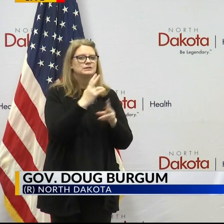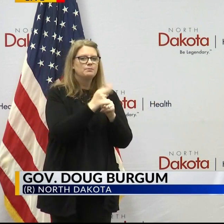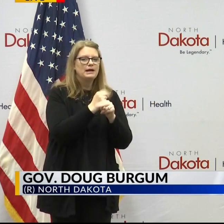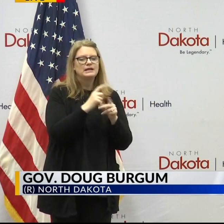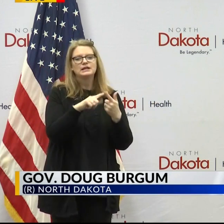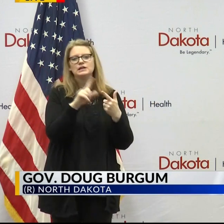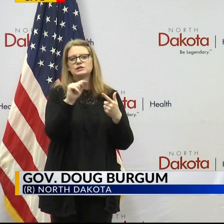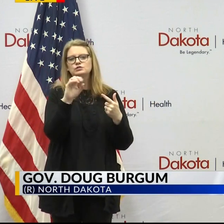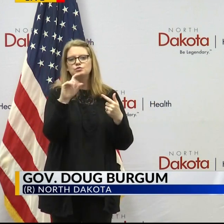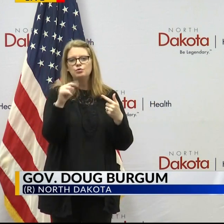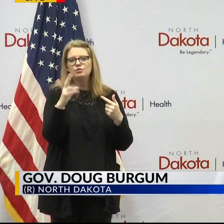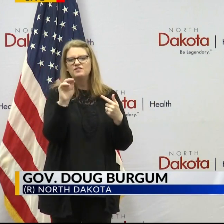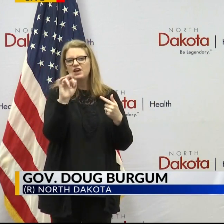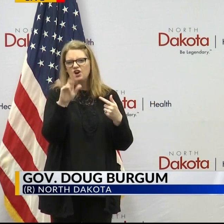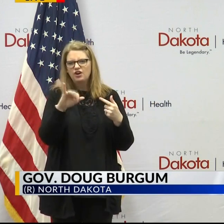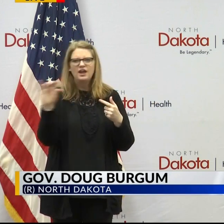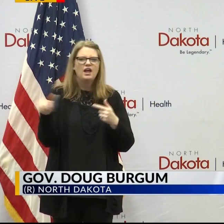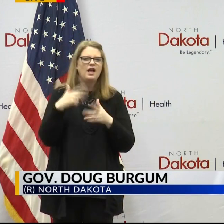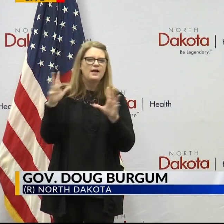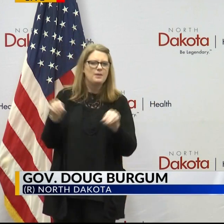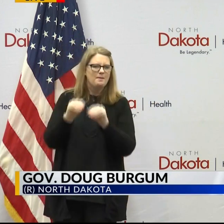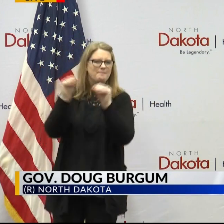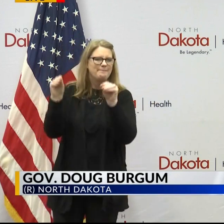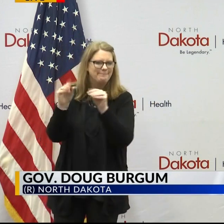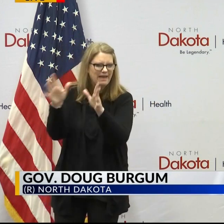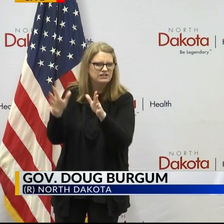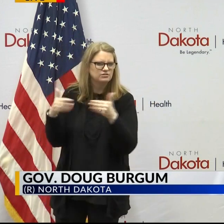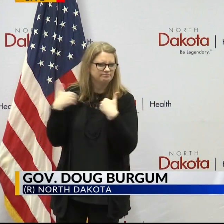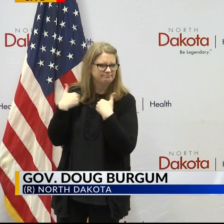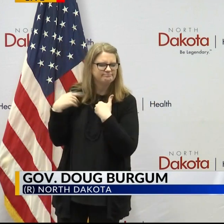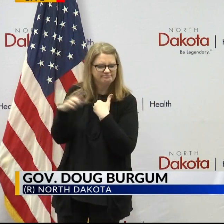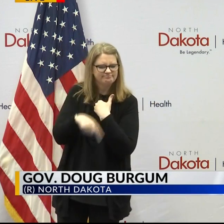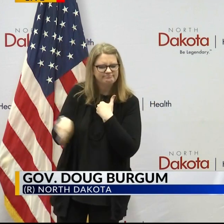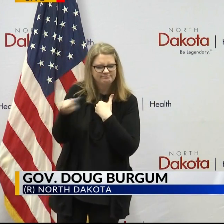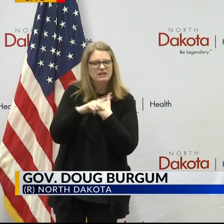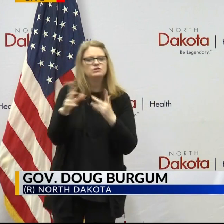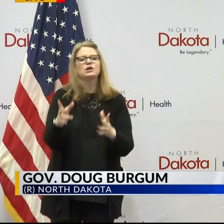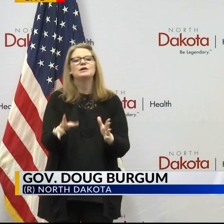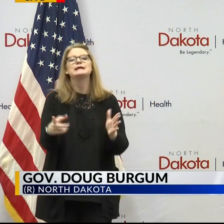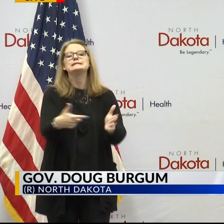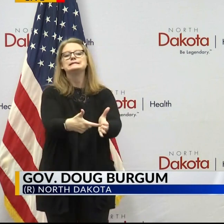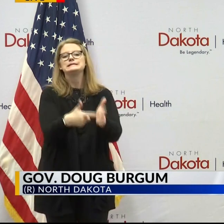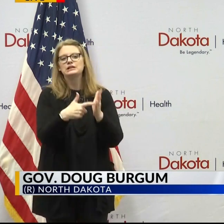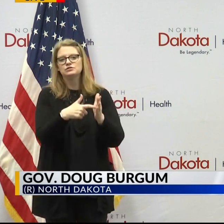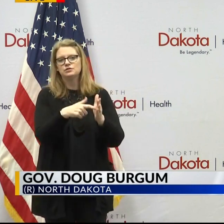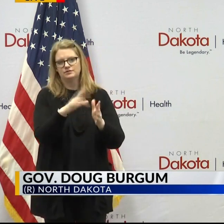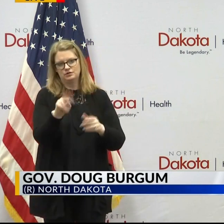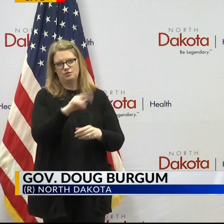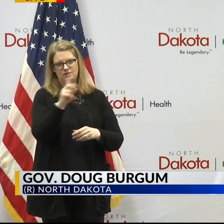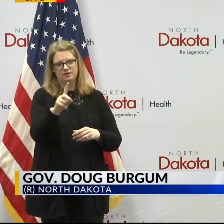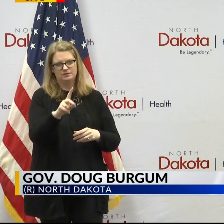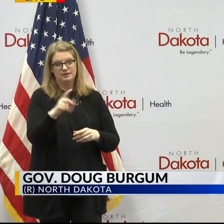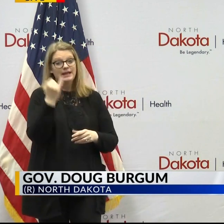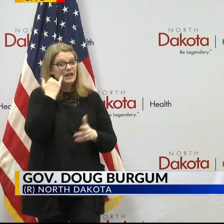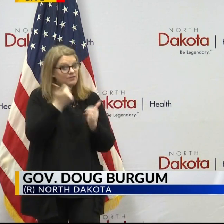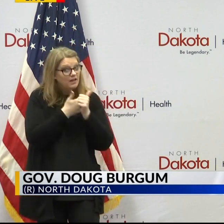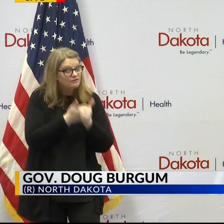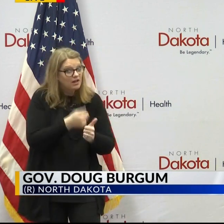I WON'T READ THE WHOLE PROCLAMATION, BUT I HERE AS THE GOVERNOR OF NORTH DAKOTA PROCLAIM THAT THE EASTER BUNNY,